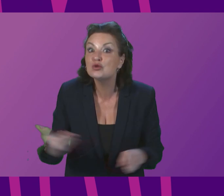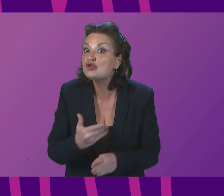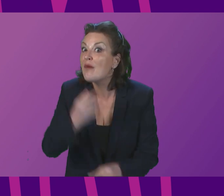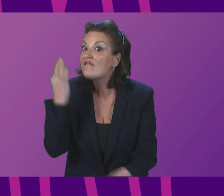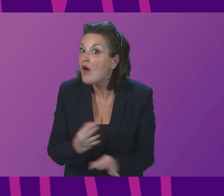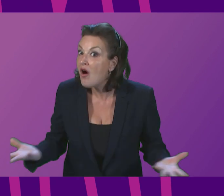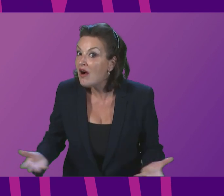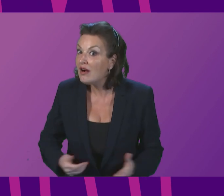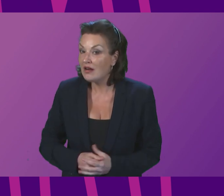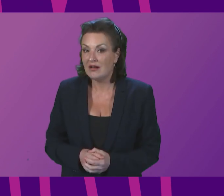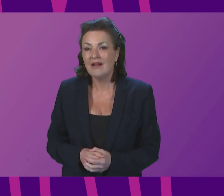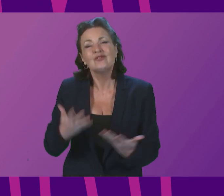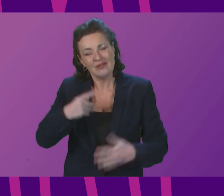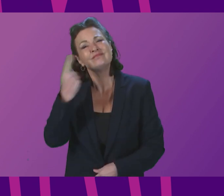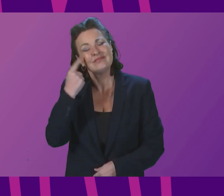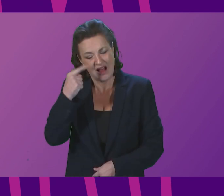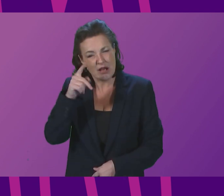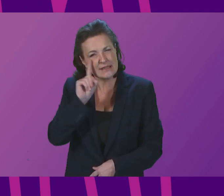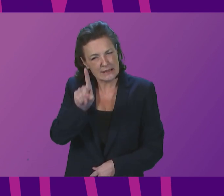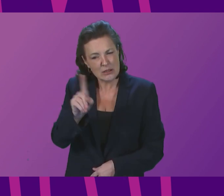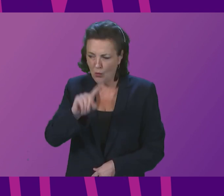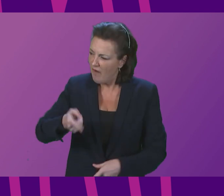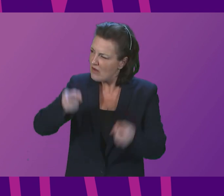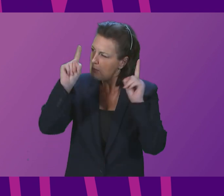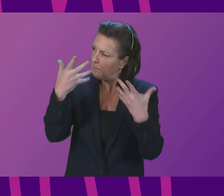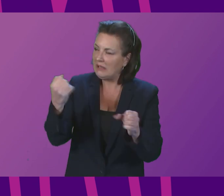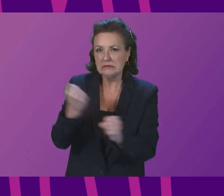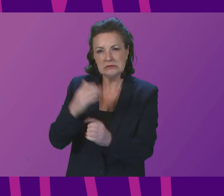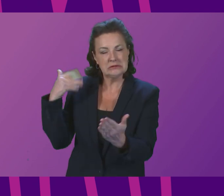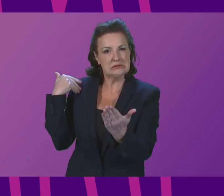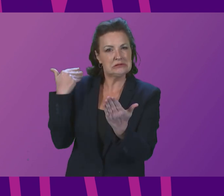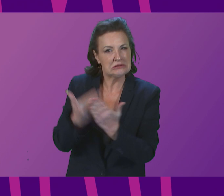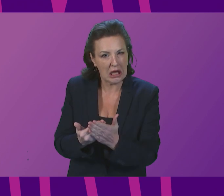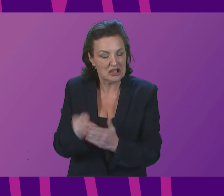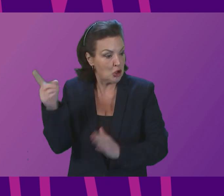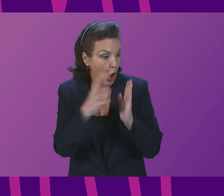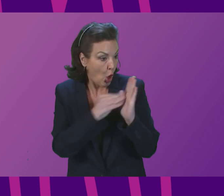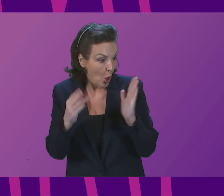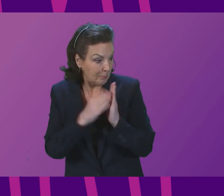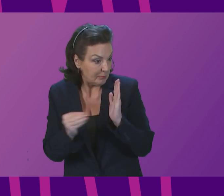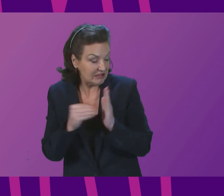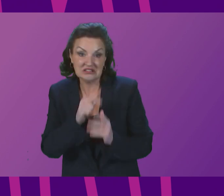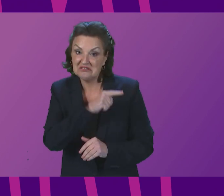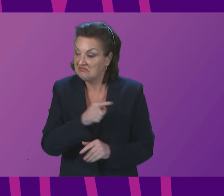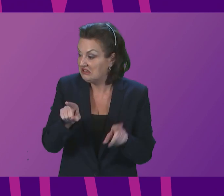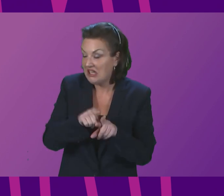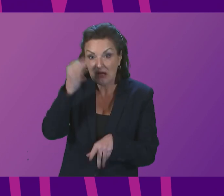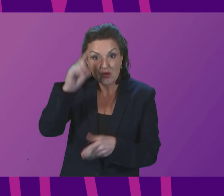Let us look at what she has done with the powers that she has. She has copied Rishi Sunak’s council tax rebate, failed to target support to those